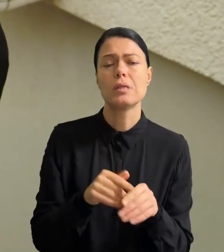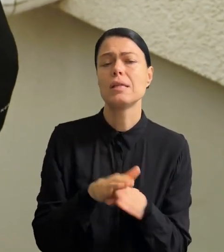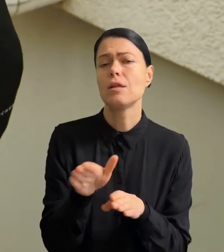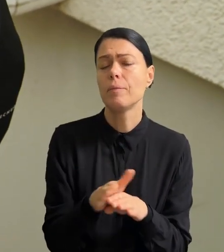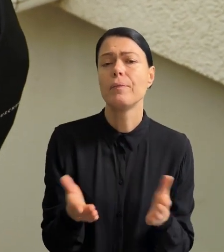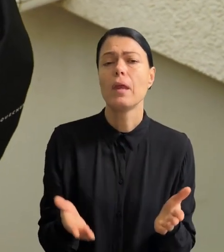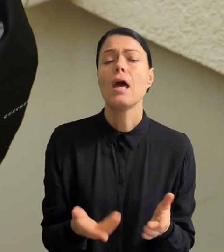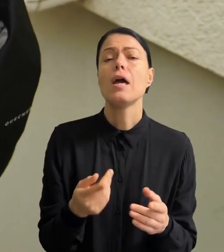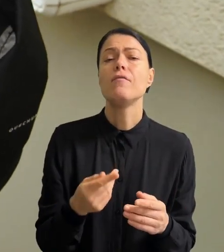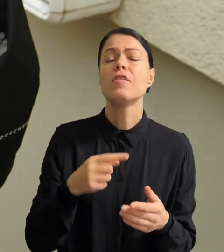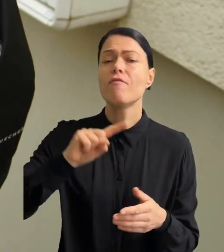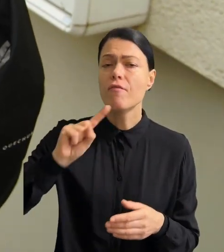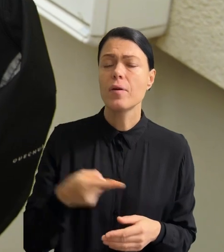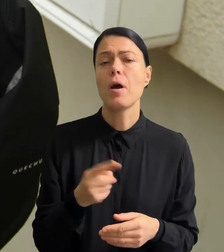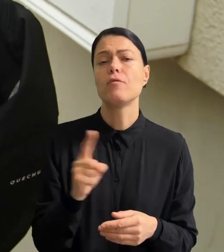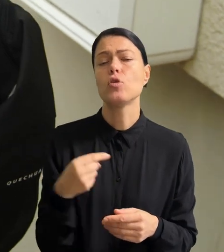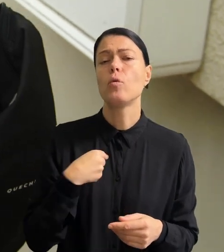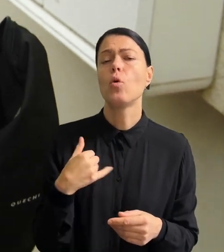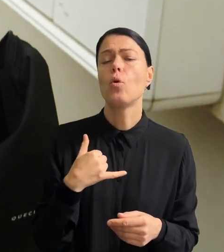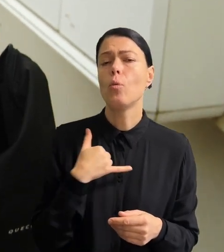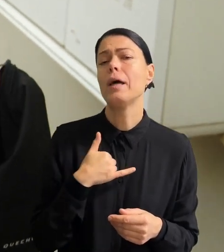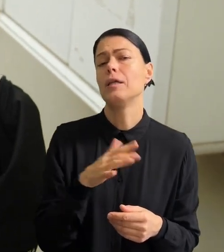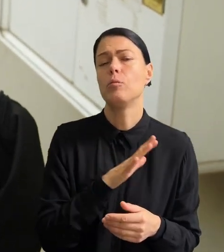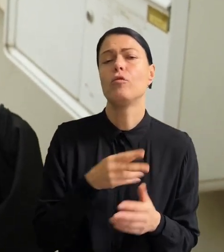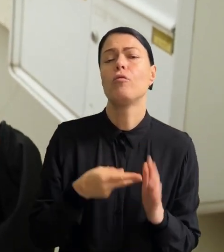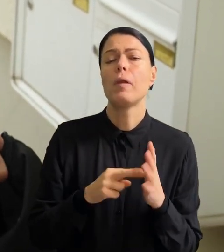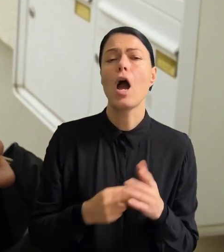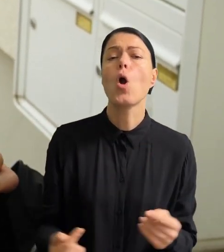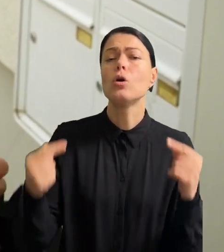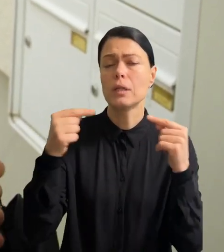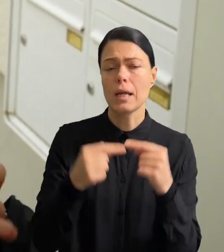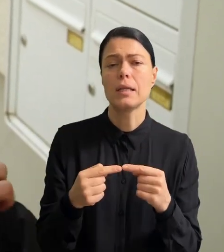He demanded that I have a concrete plan.